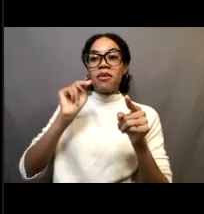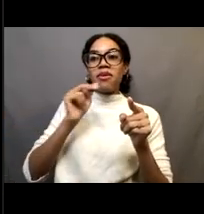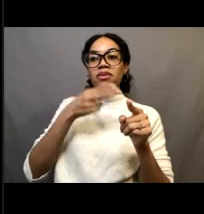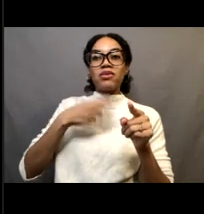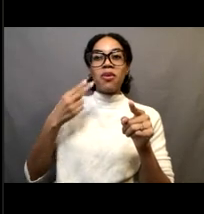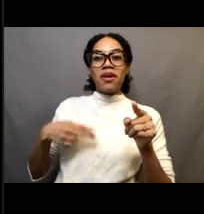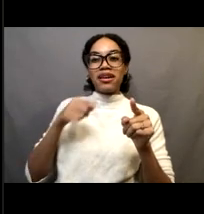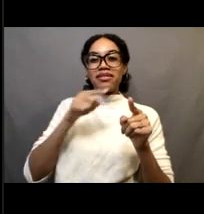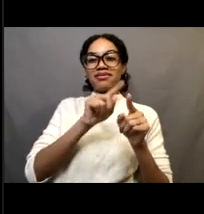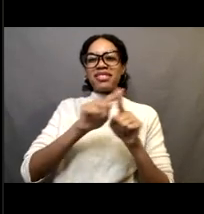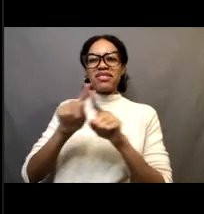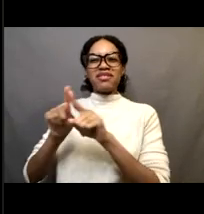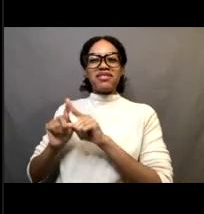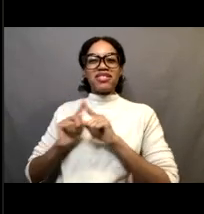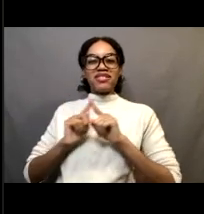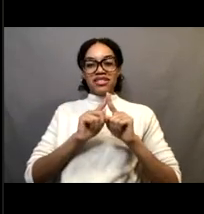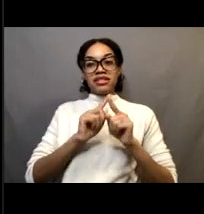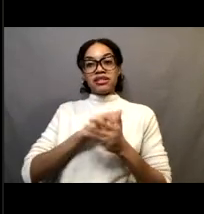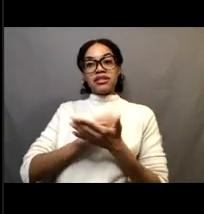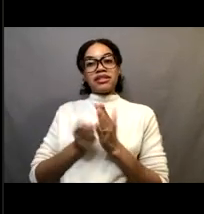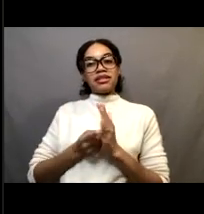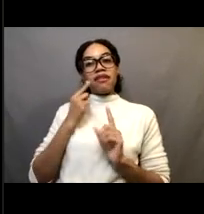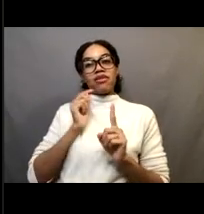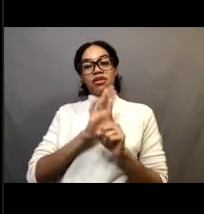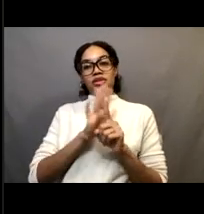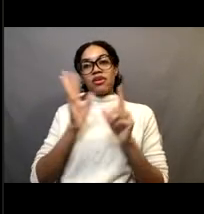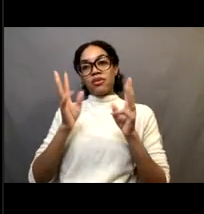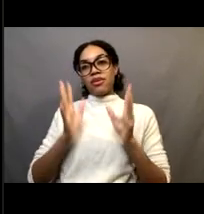to survive the elements of nature that they confront.